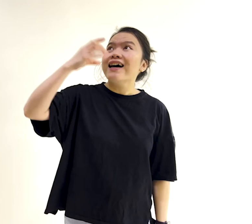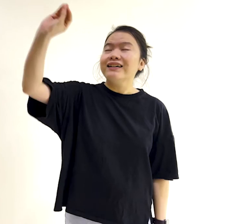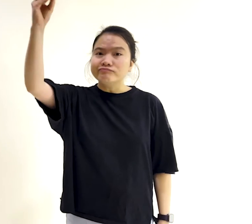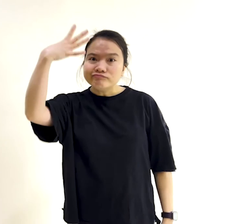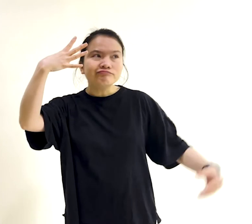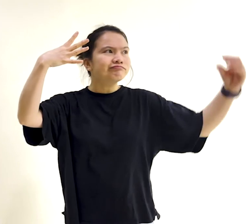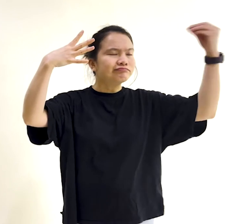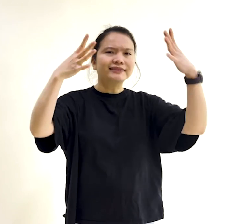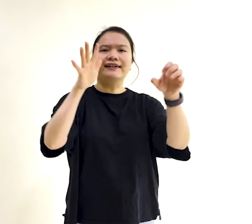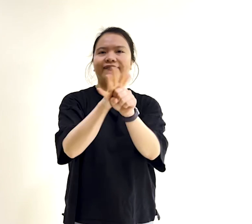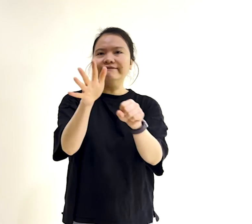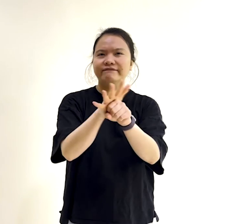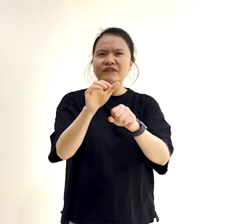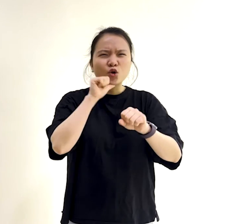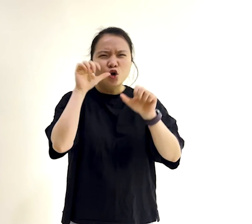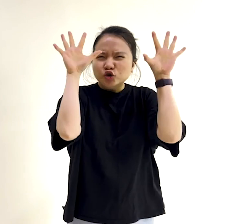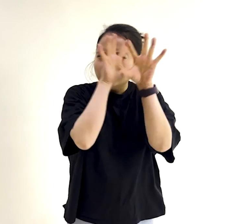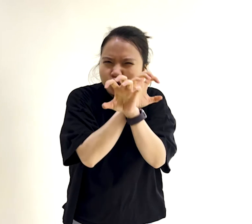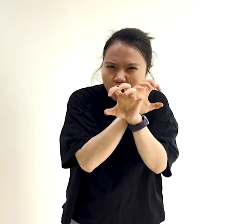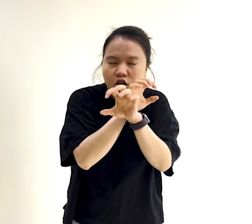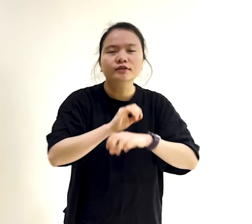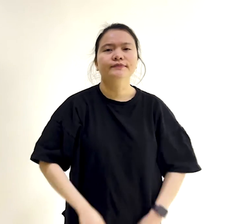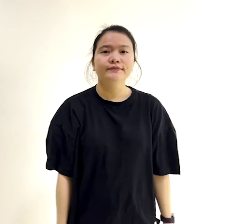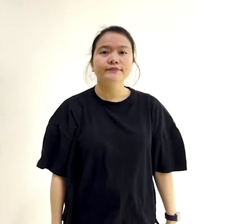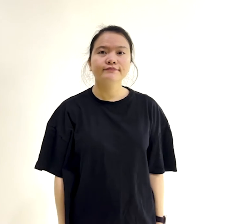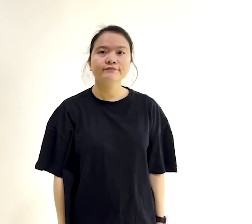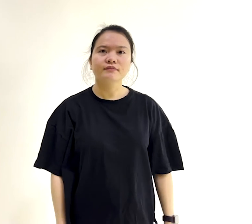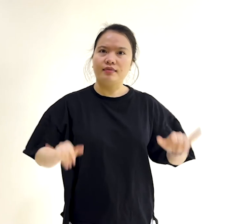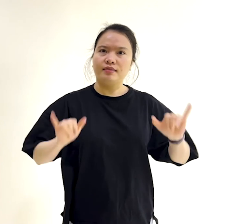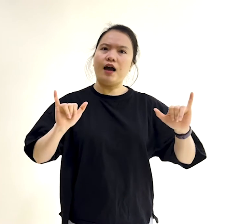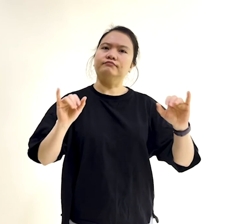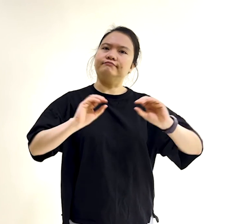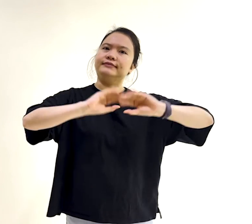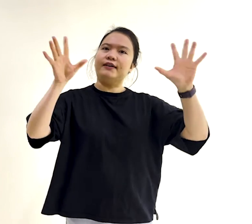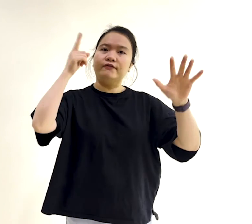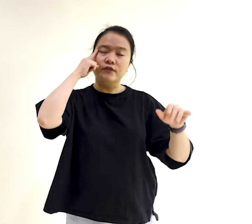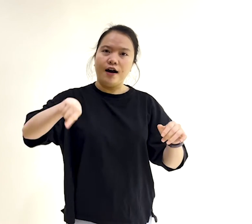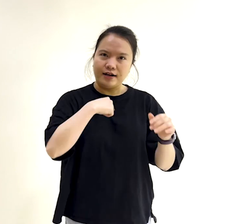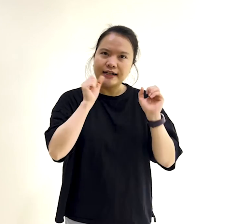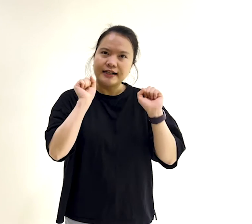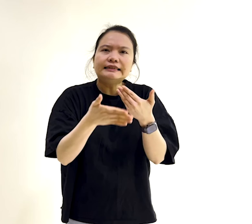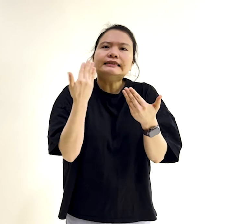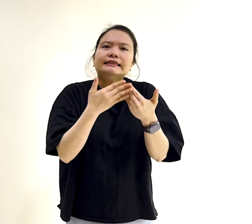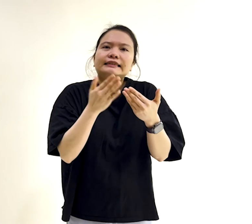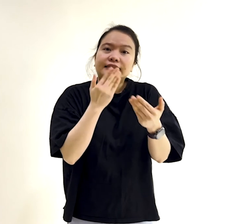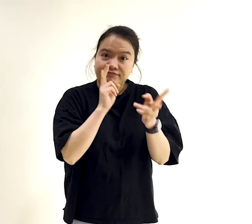Note 2: The lighting on the body and face should be clear with no facial shadows. This helps with video editing.